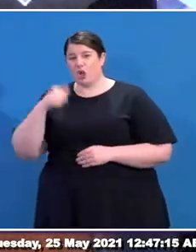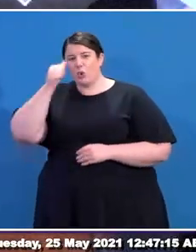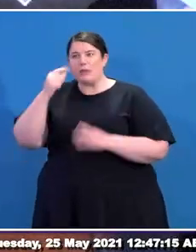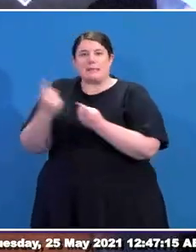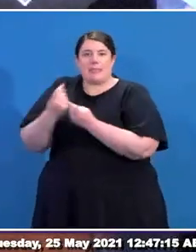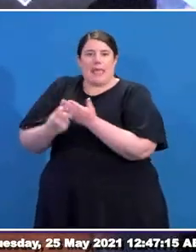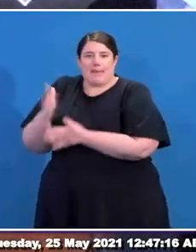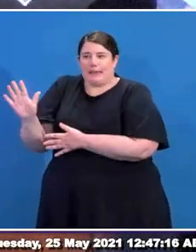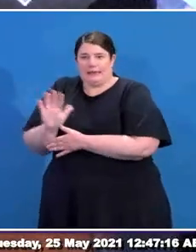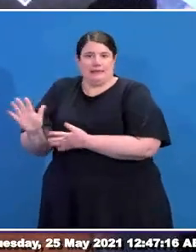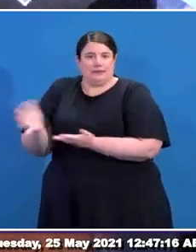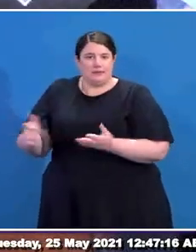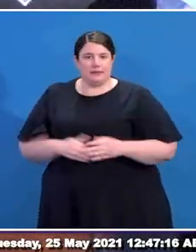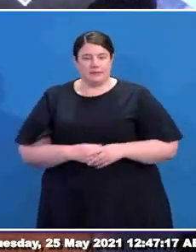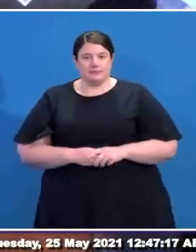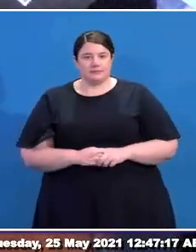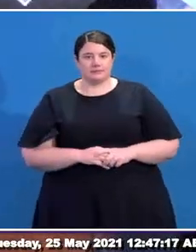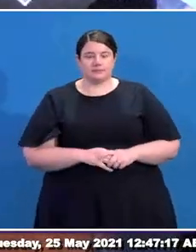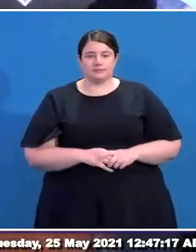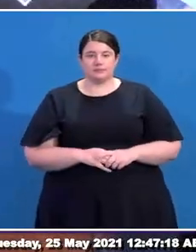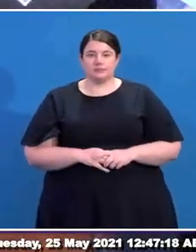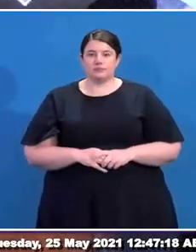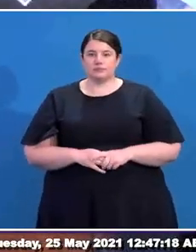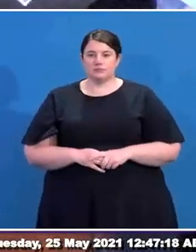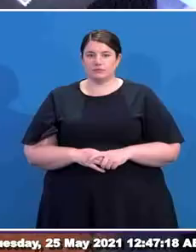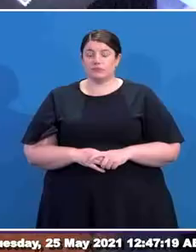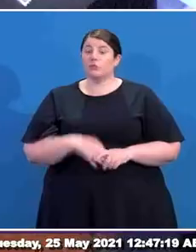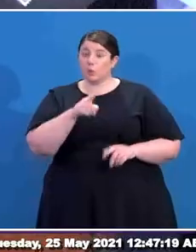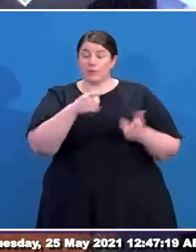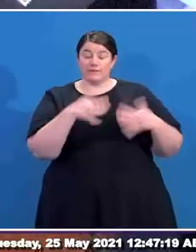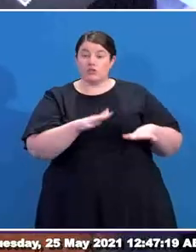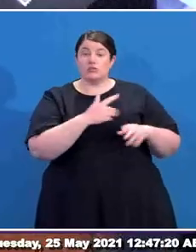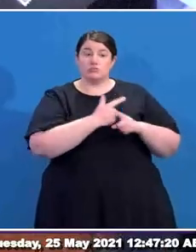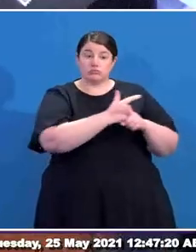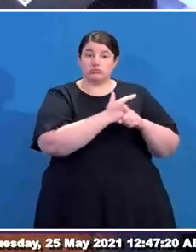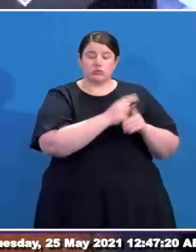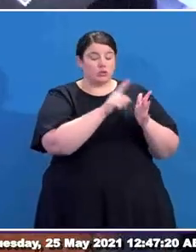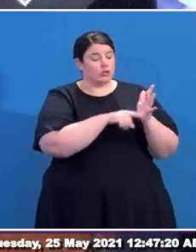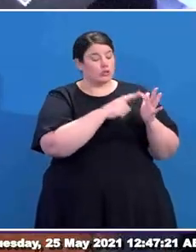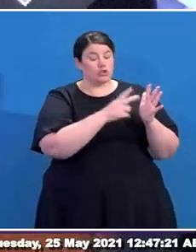Now, you did speak to the investigator Jennifer Piaud and you